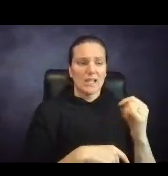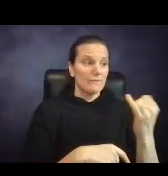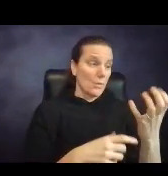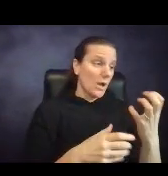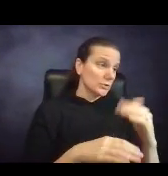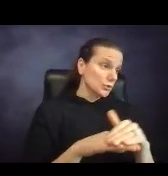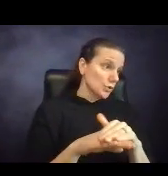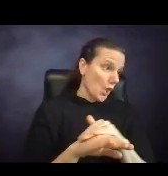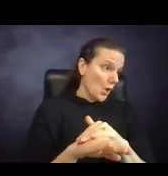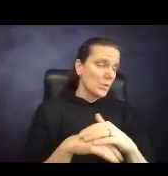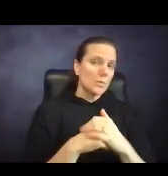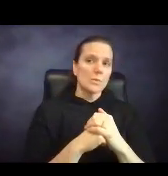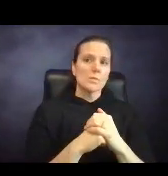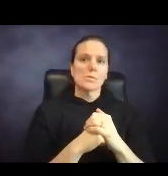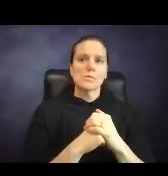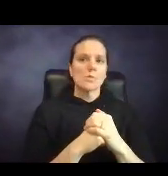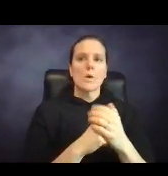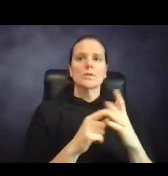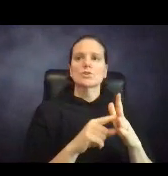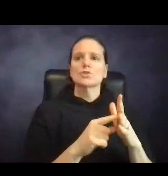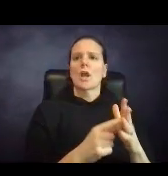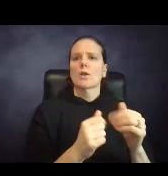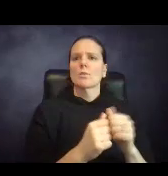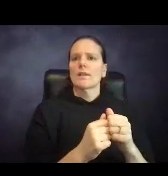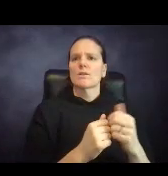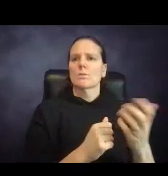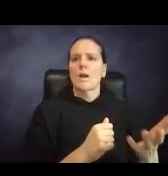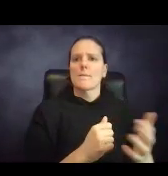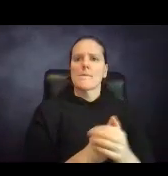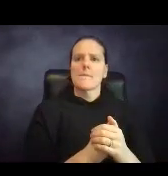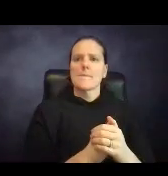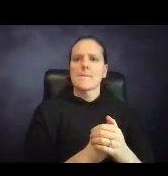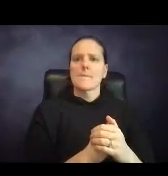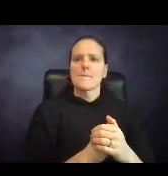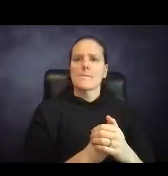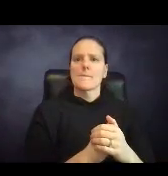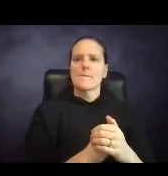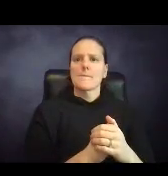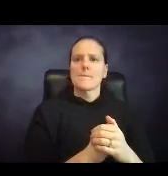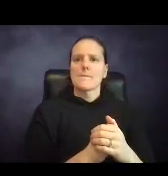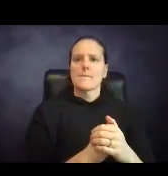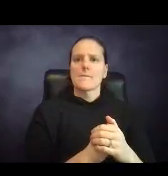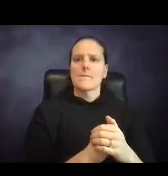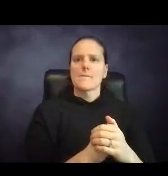and what, what's something that I can start with because the levels in perimenopause bounce all around.